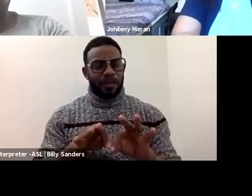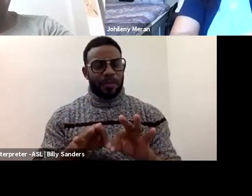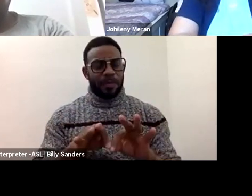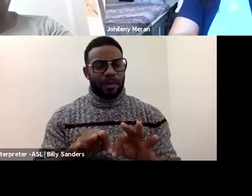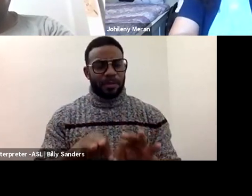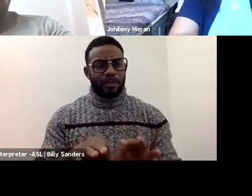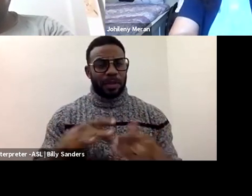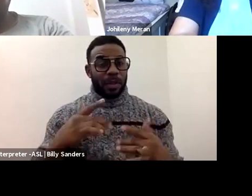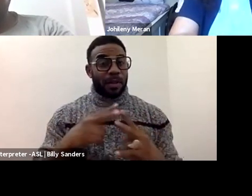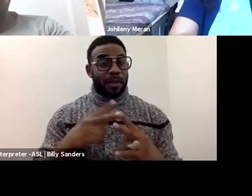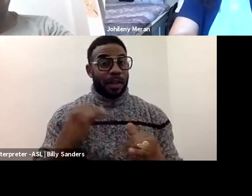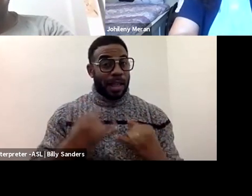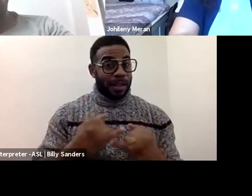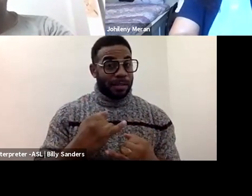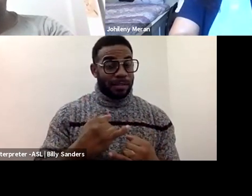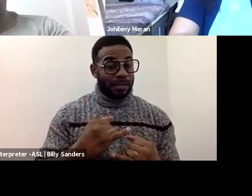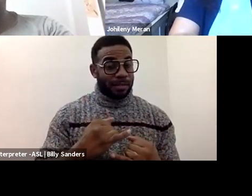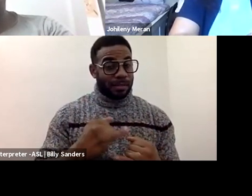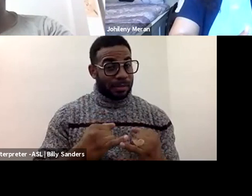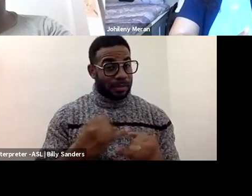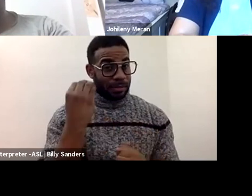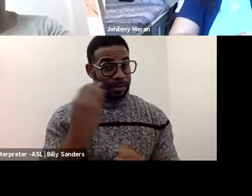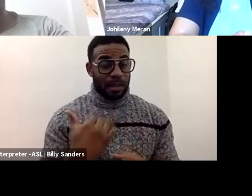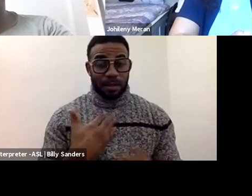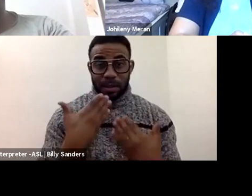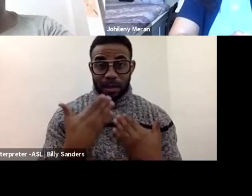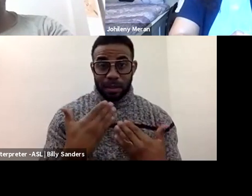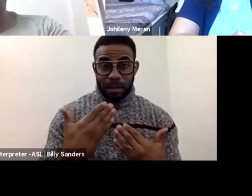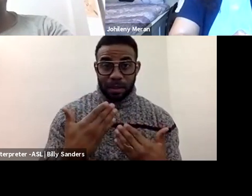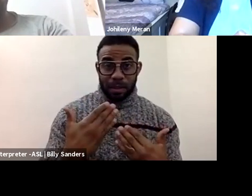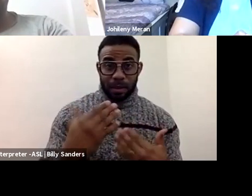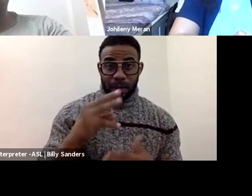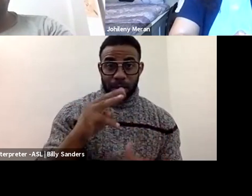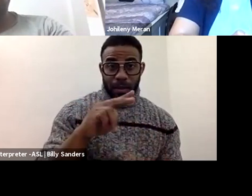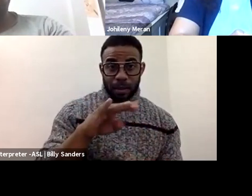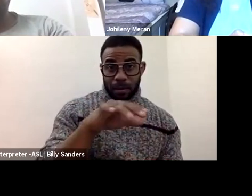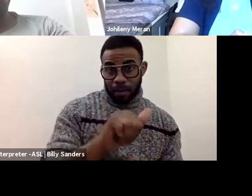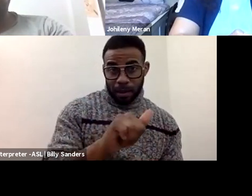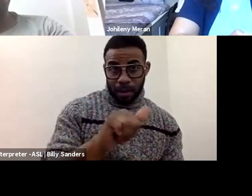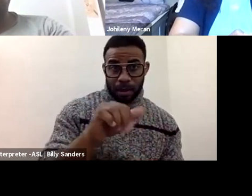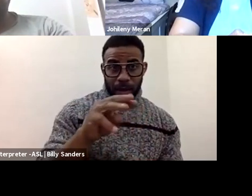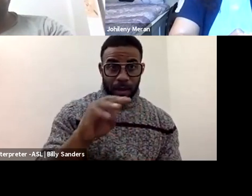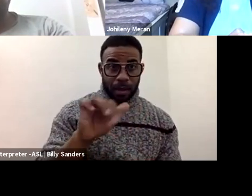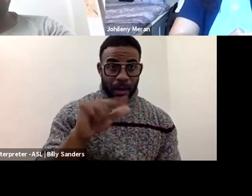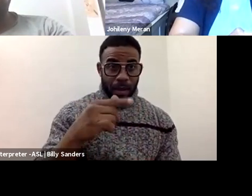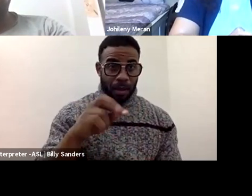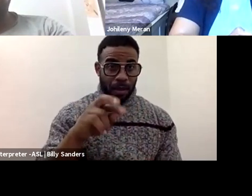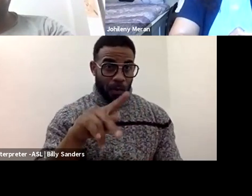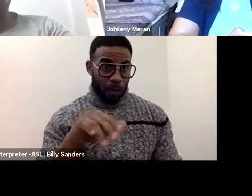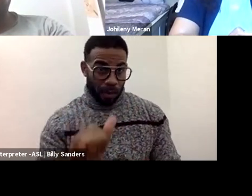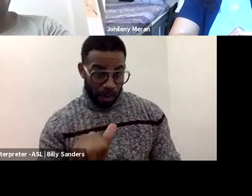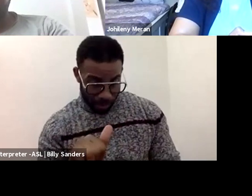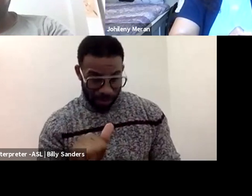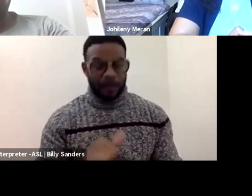And certainly last, but definitely not least, we want to thank Monica, Monica Malhotra for